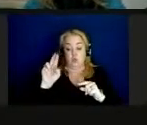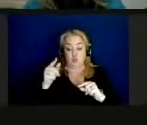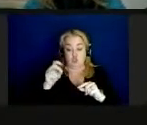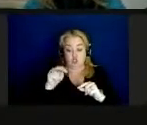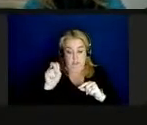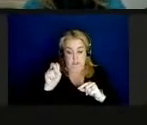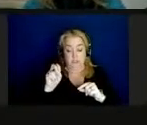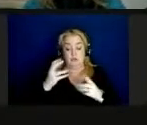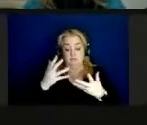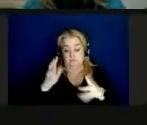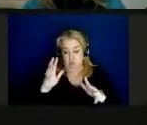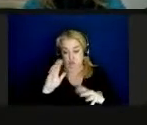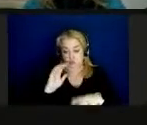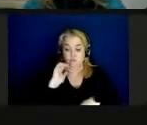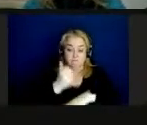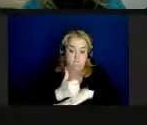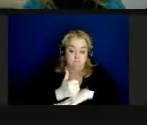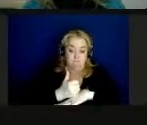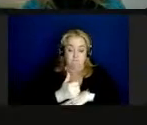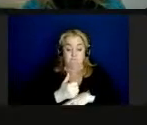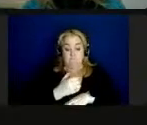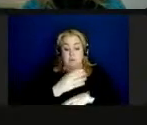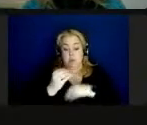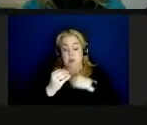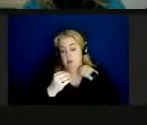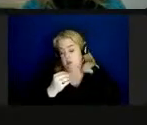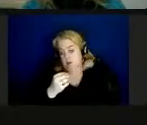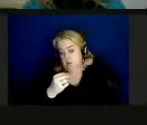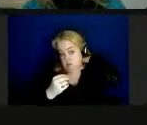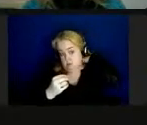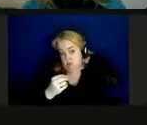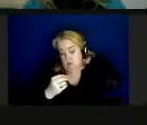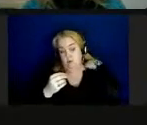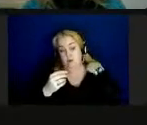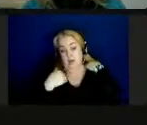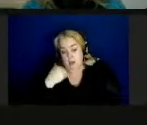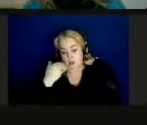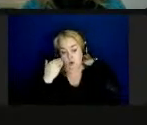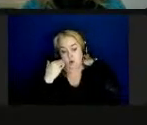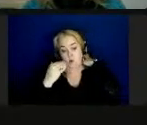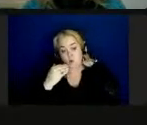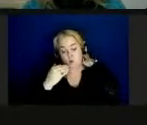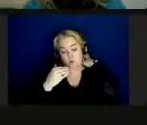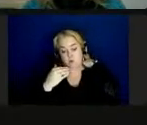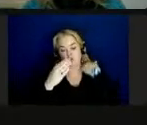MANAGER OF A DIFFERENT EUGENE.